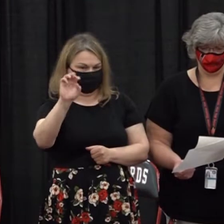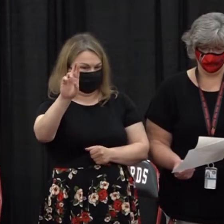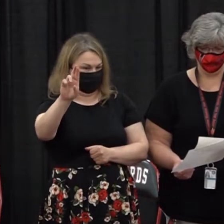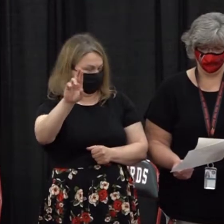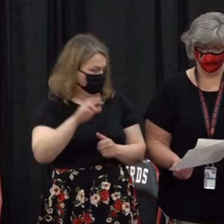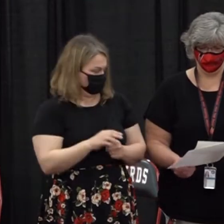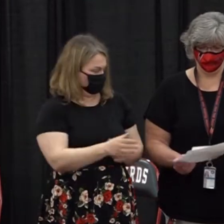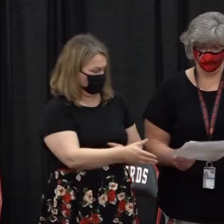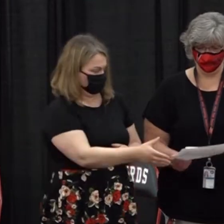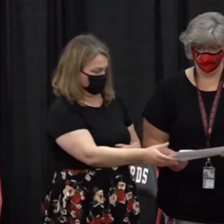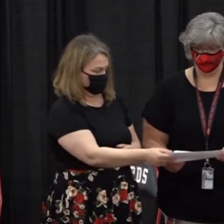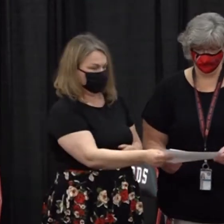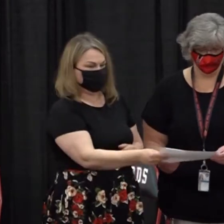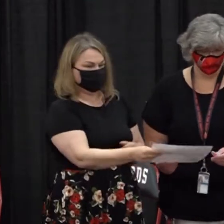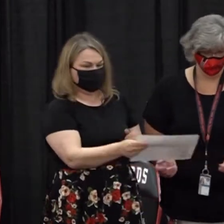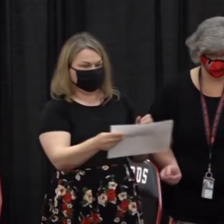Jonah Meyer.